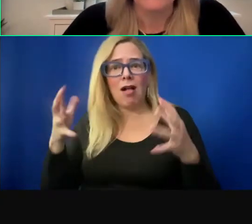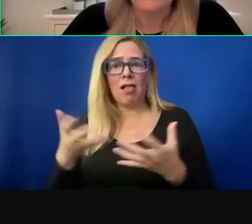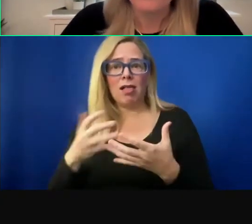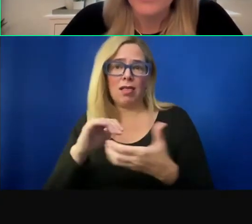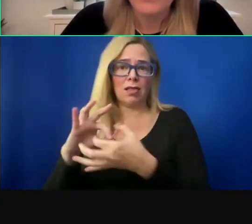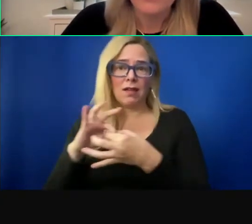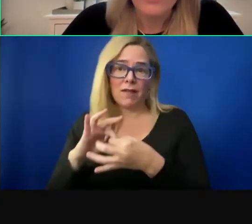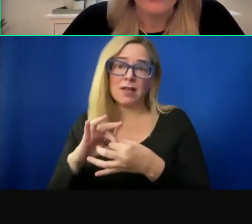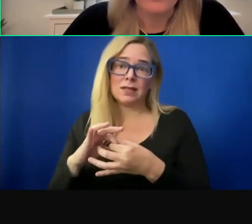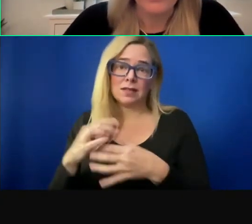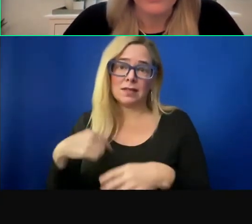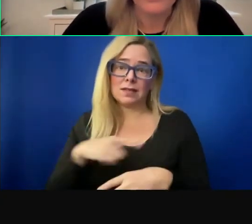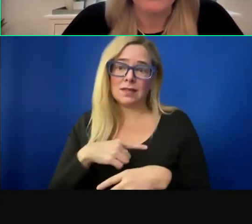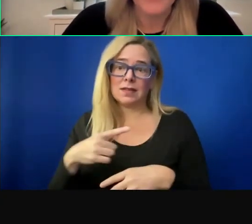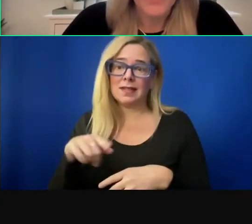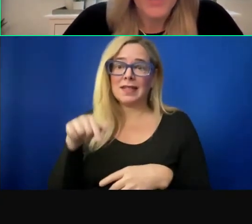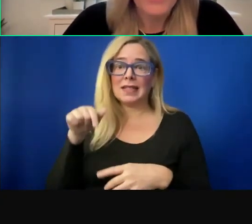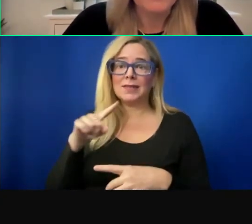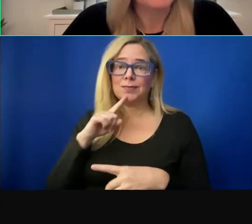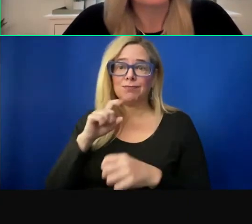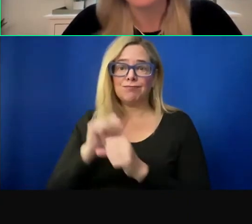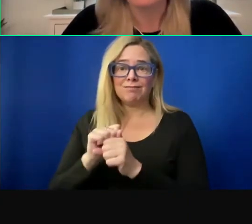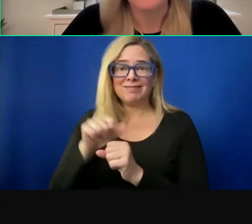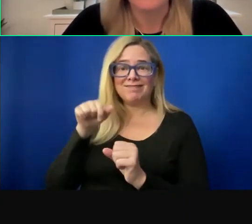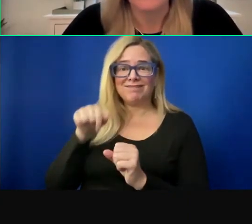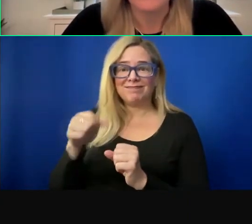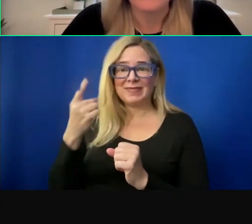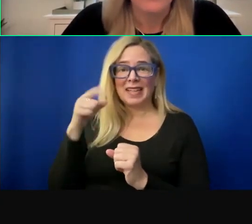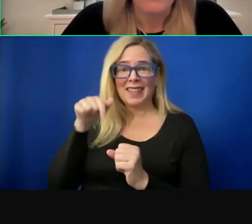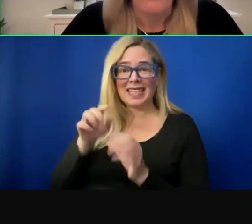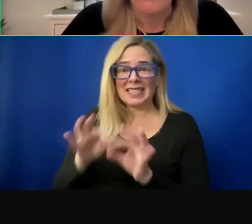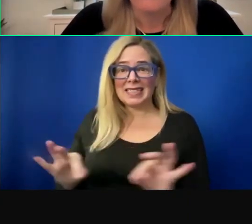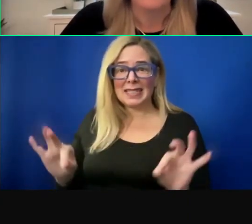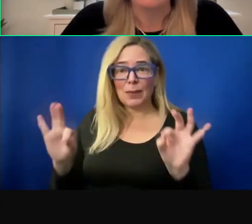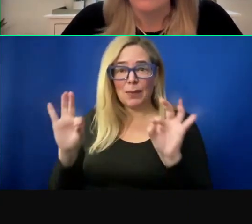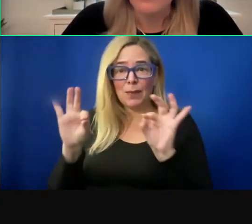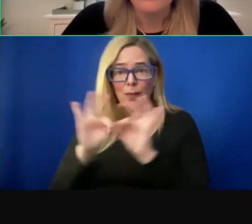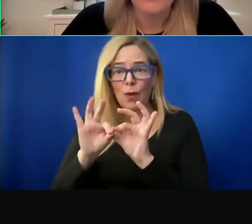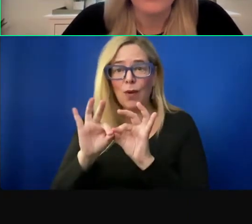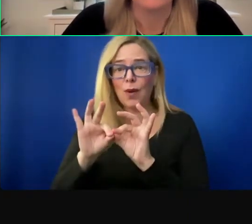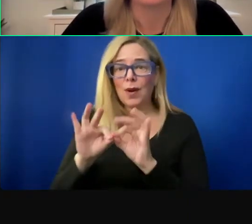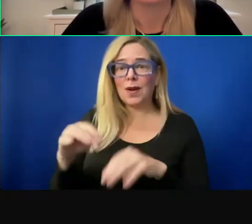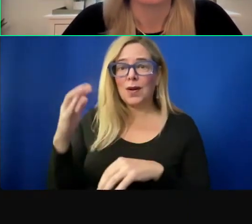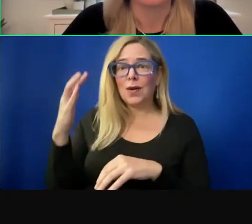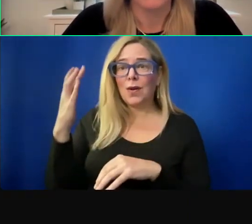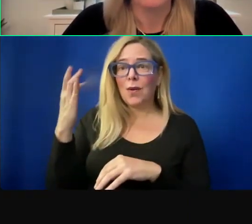And this really is so important because people with disabilities are a large percentage of our